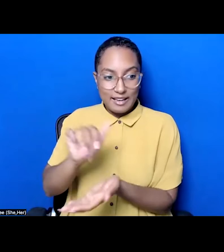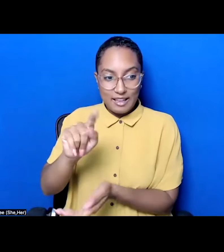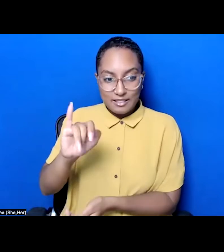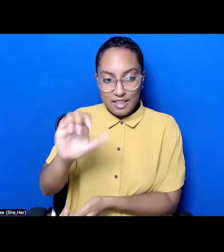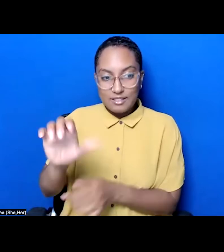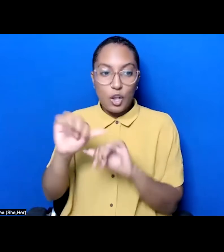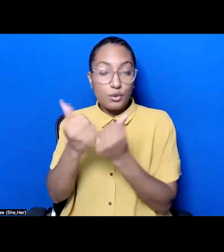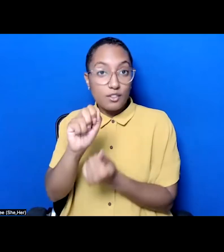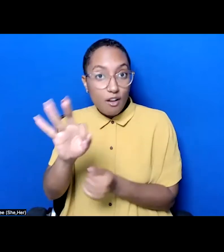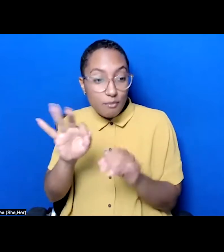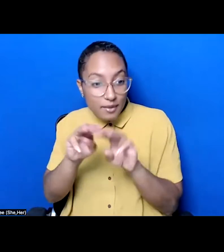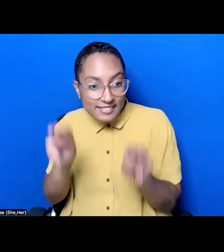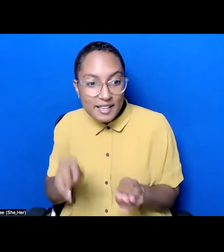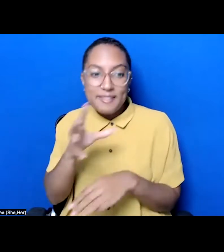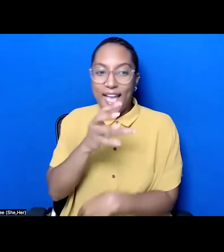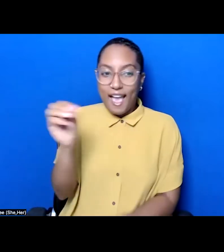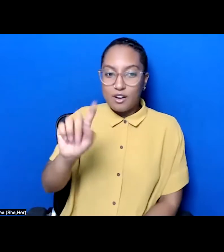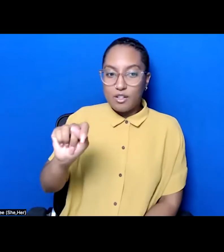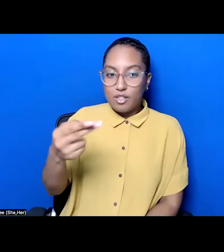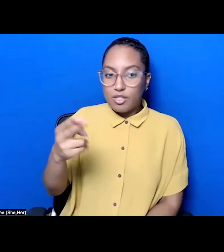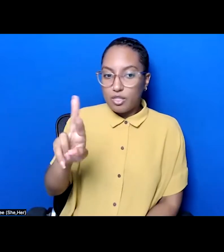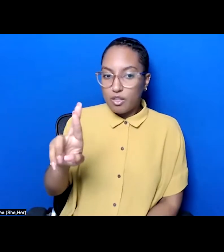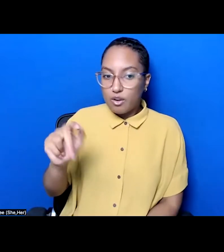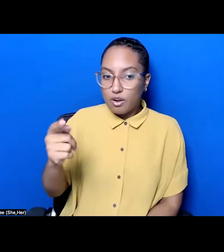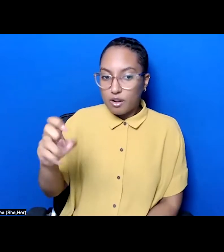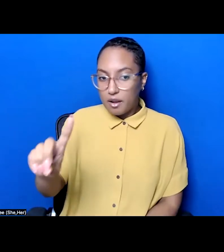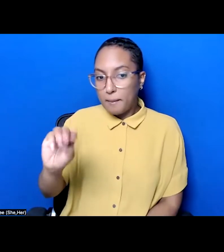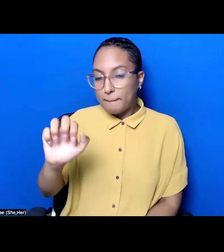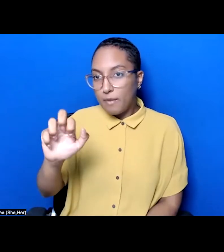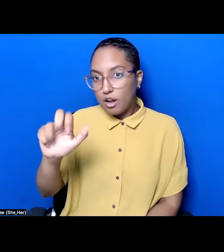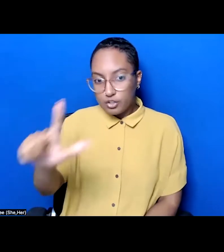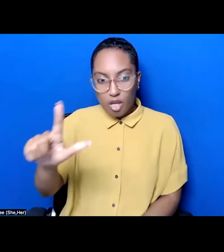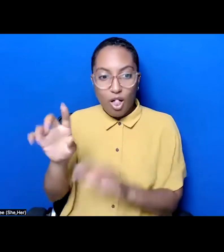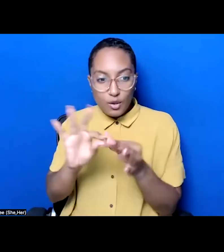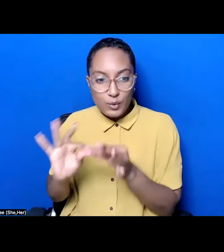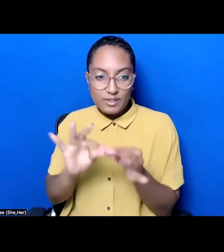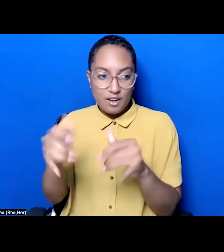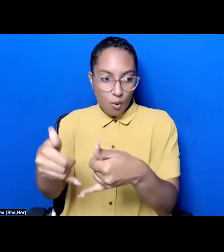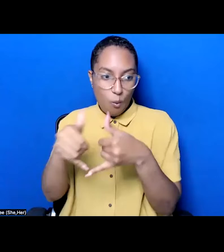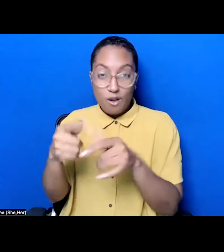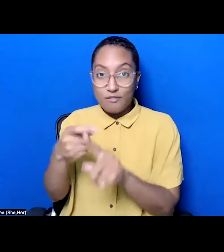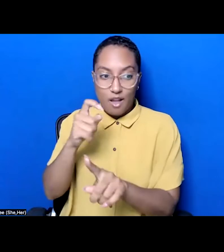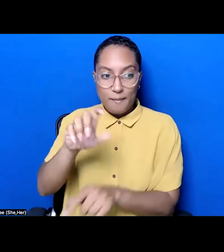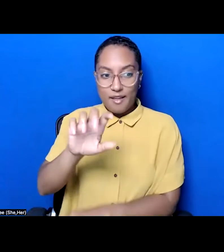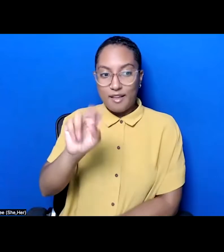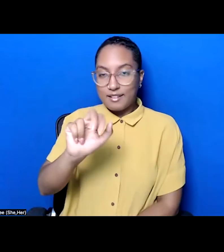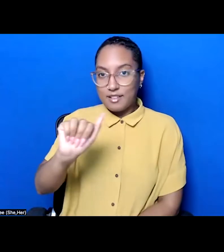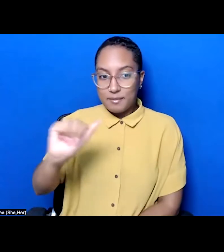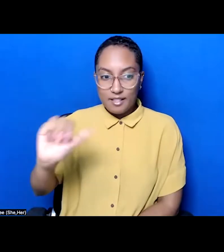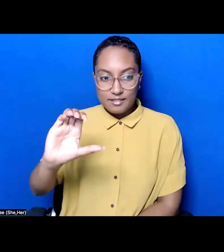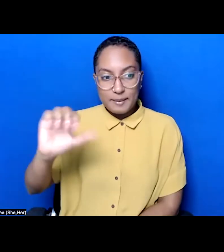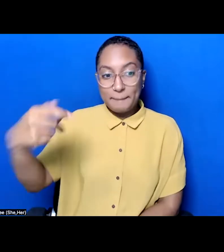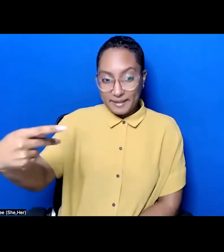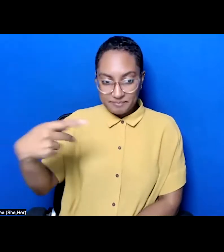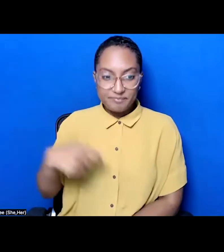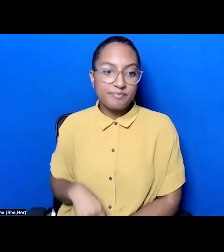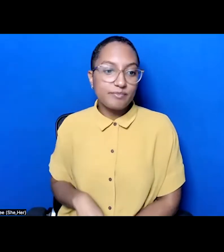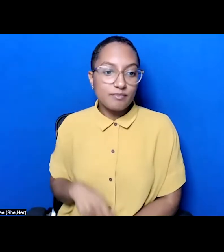NAACP, and the State University of New York Chancellor's Research Award. In 2006 she was named